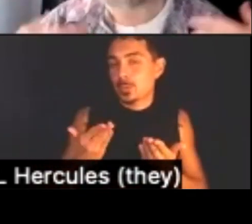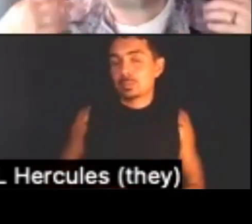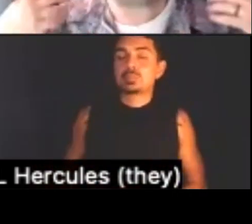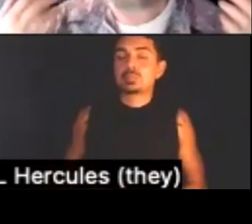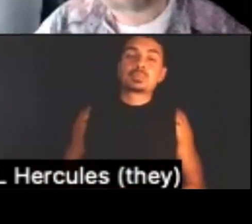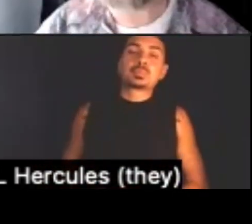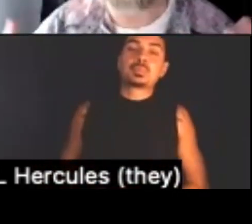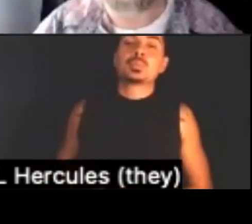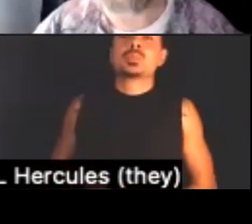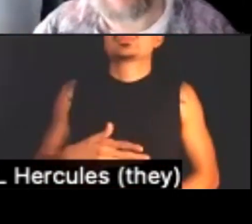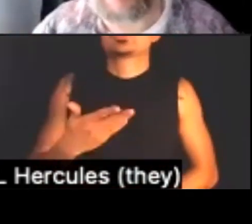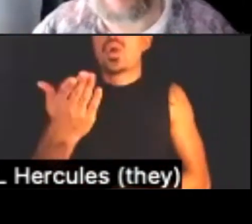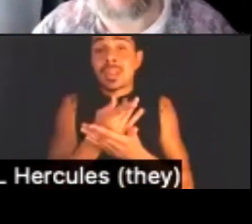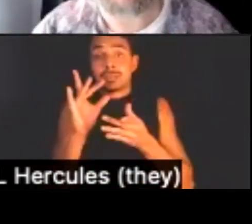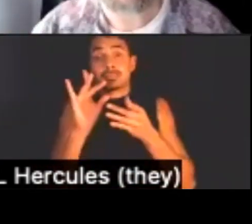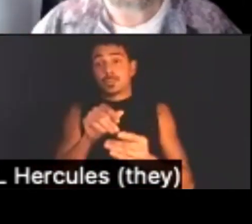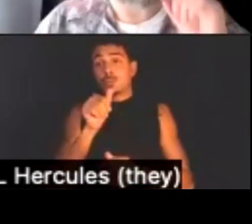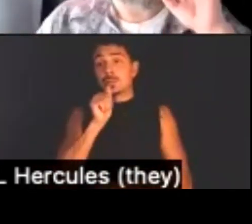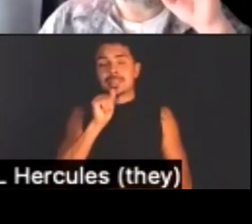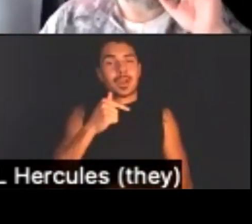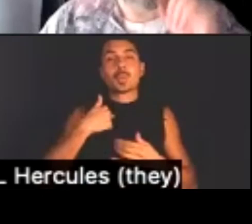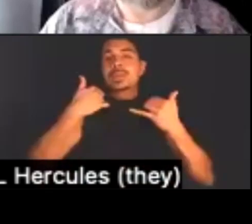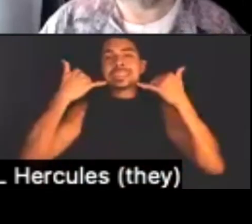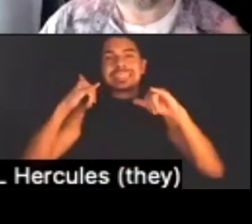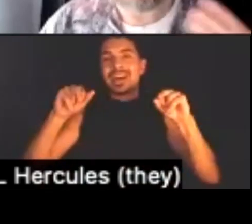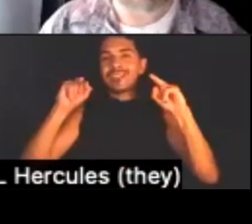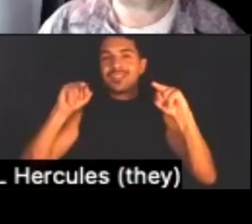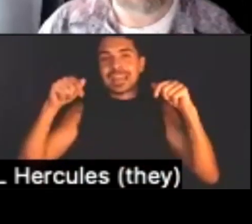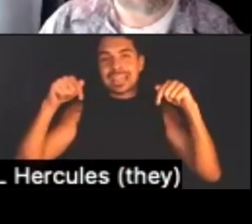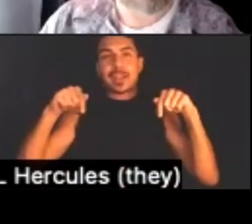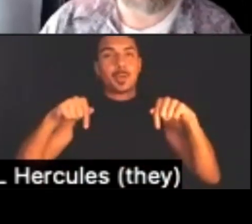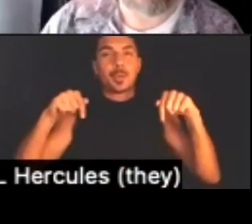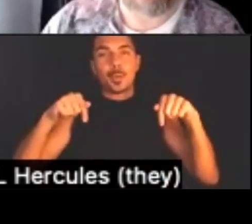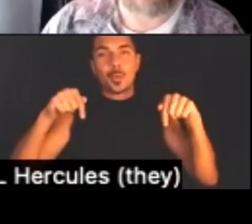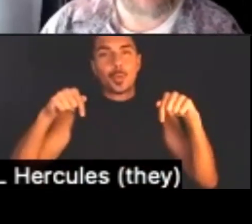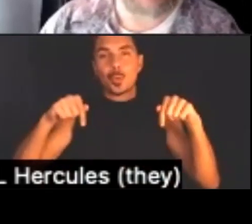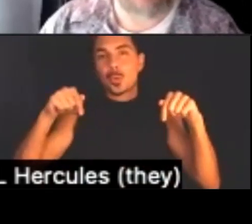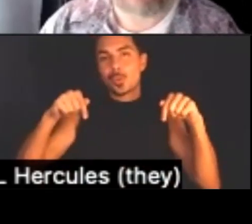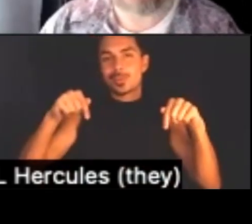is that we are still fucking here. So just a reminder to all of us that, you know,